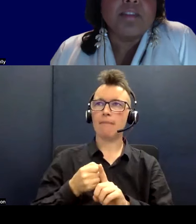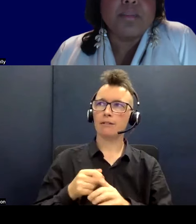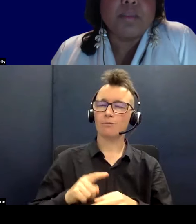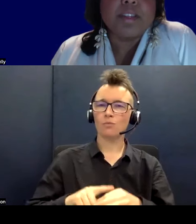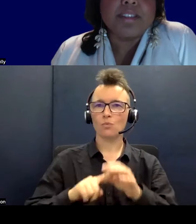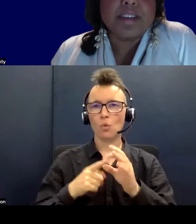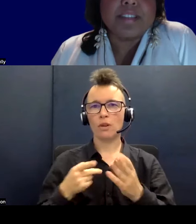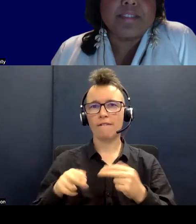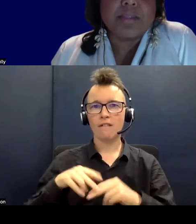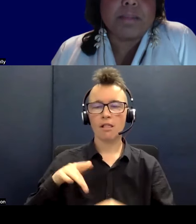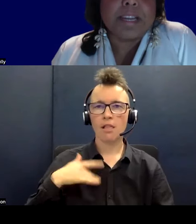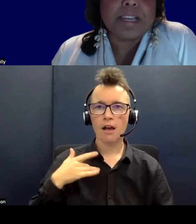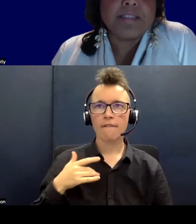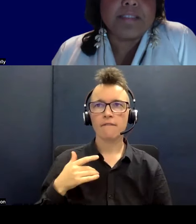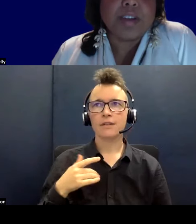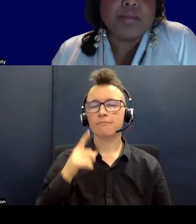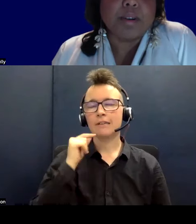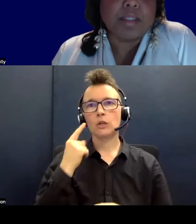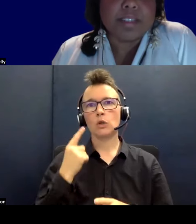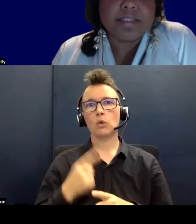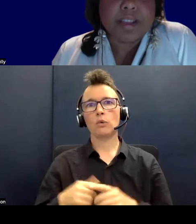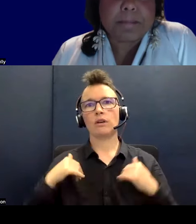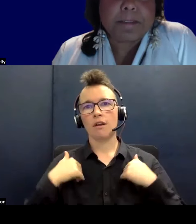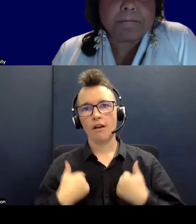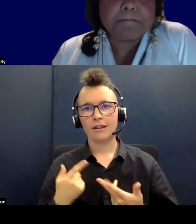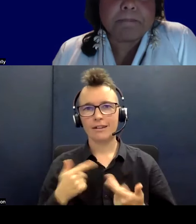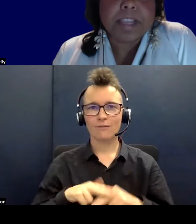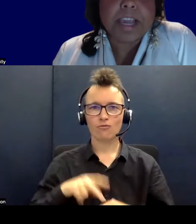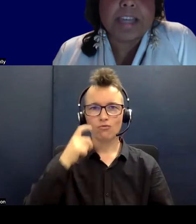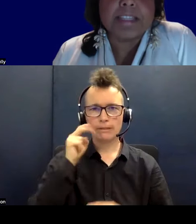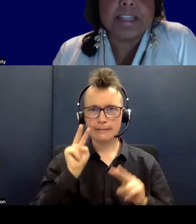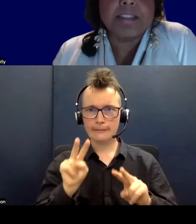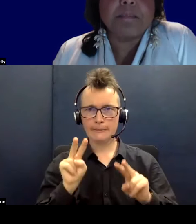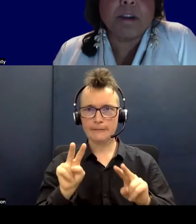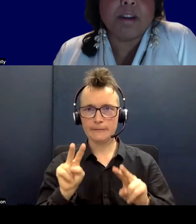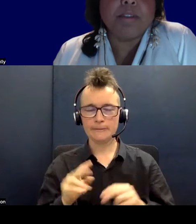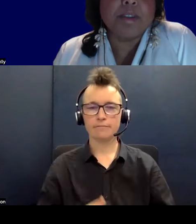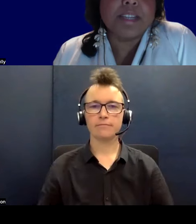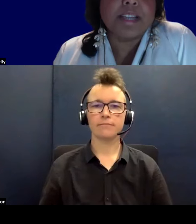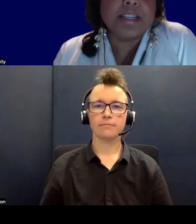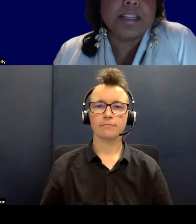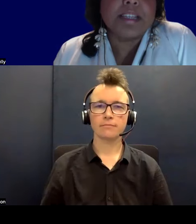For most of us vision plays a vital role in development as it is the primary modality that